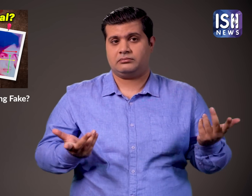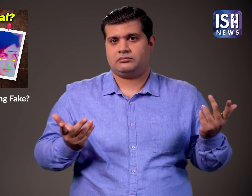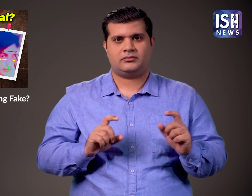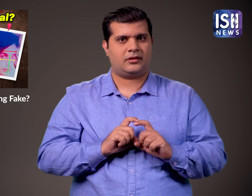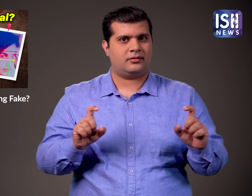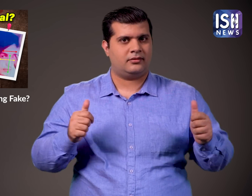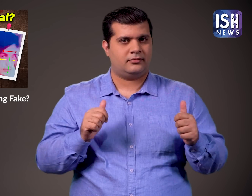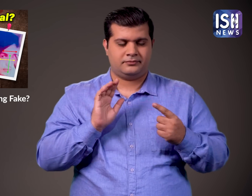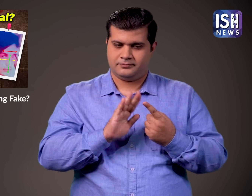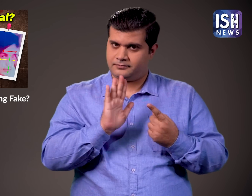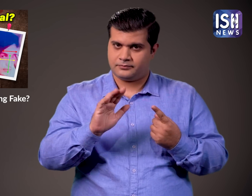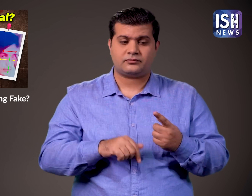Now who knows! Very unclear!